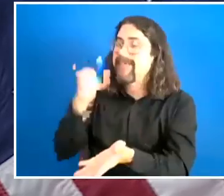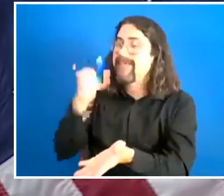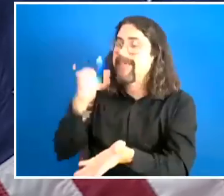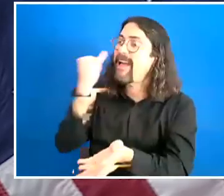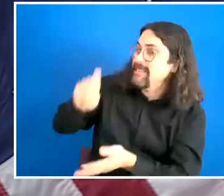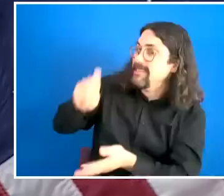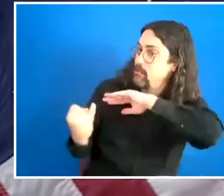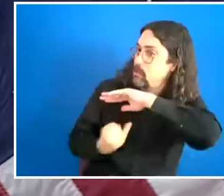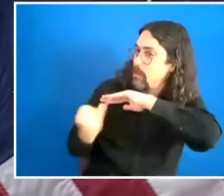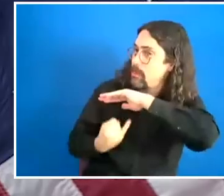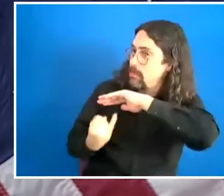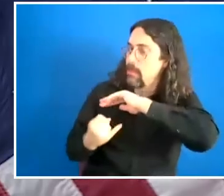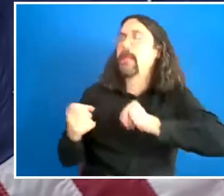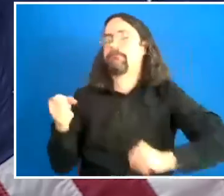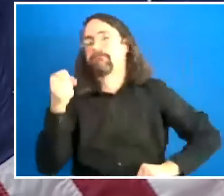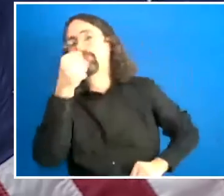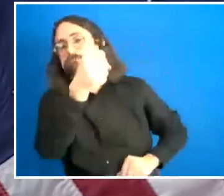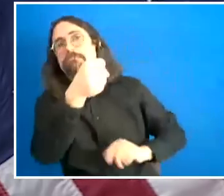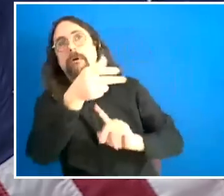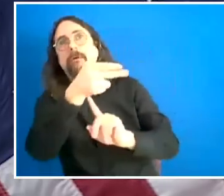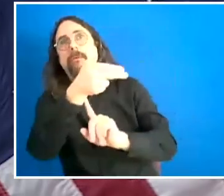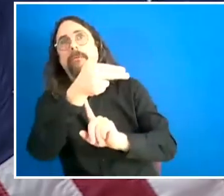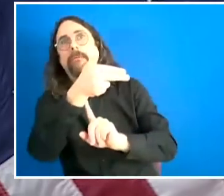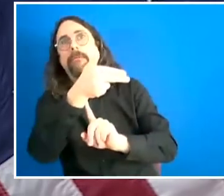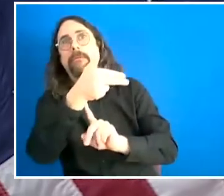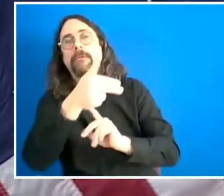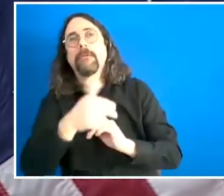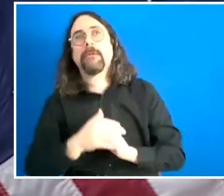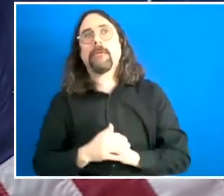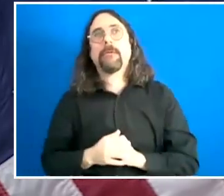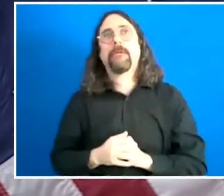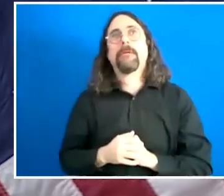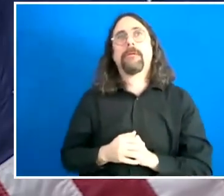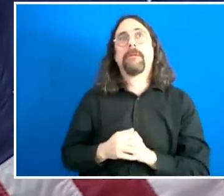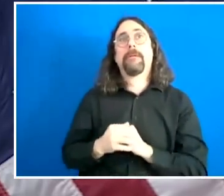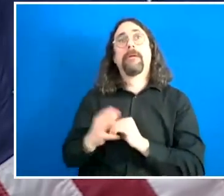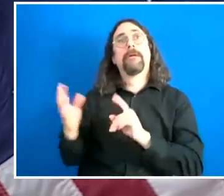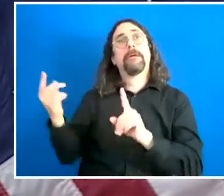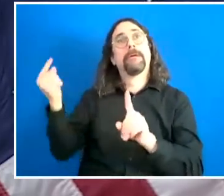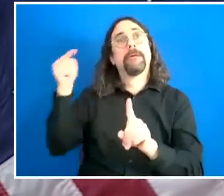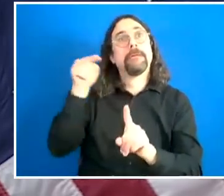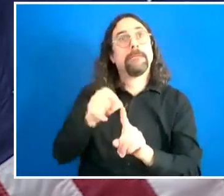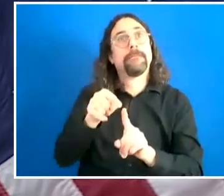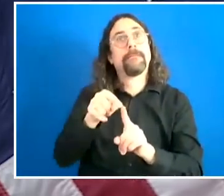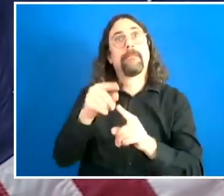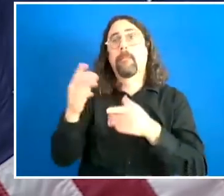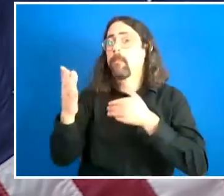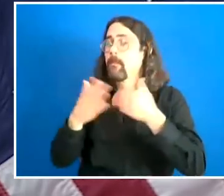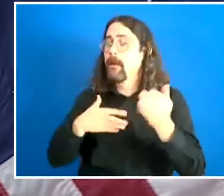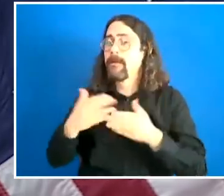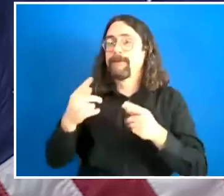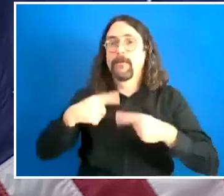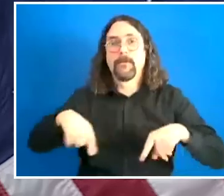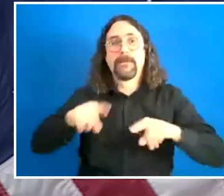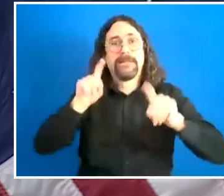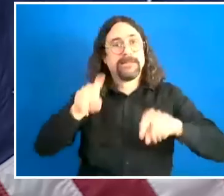POPULATION IN THAT SHELTER. SO BOTTOM LINE IS, WHATEVER IT TAK ESWEA RE GOING TO DO. WE HAVE NO LACK